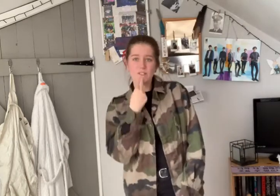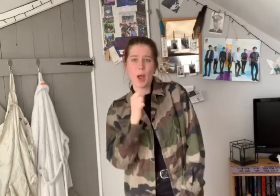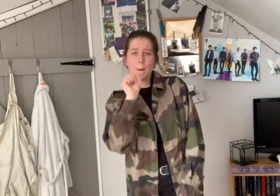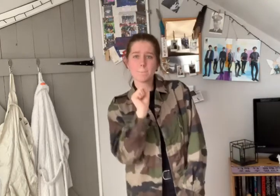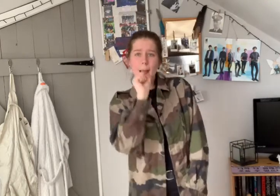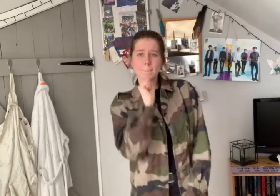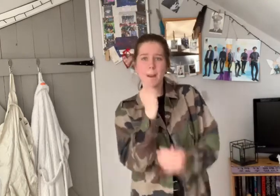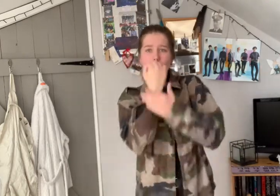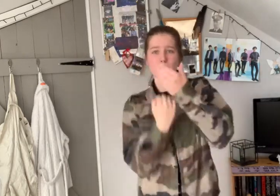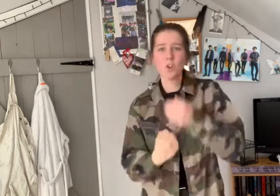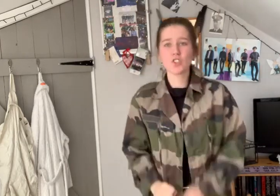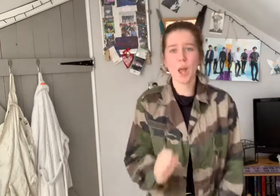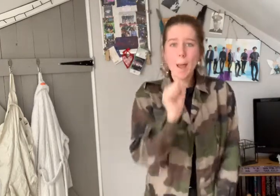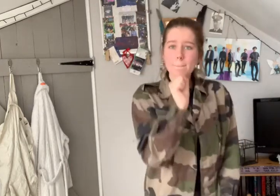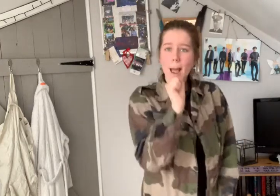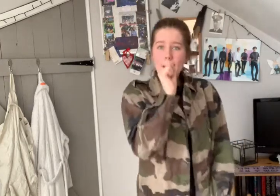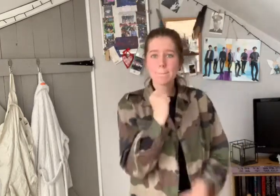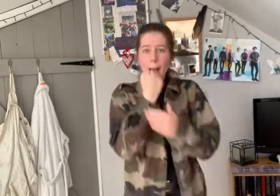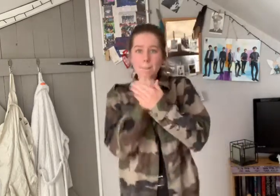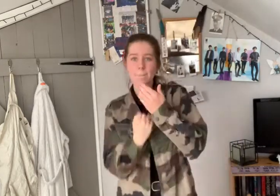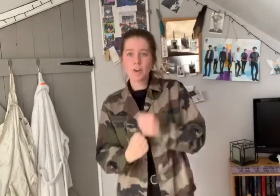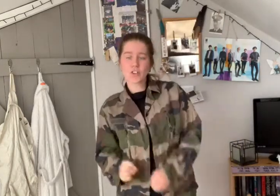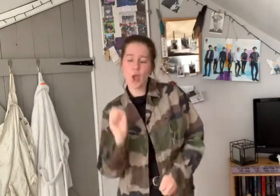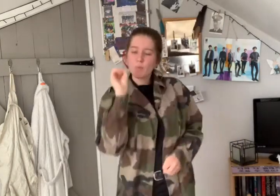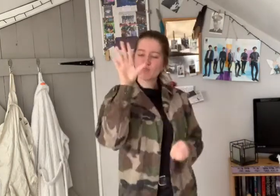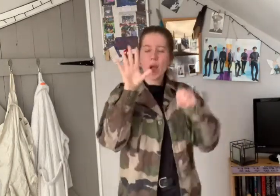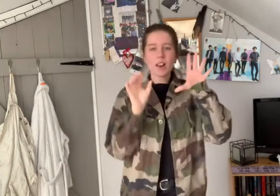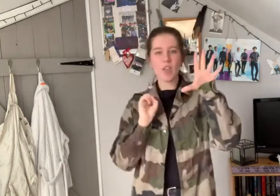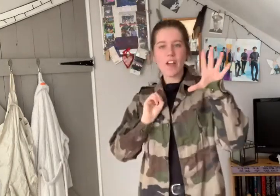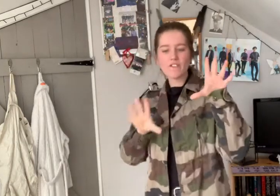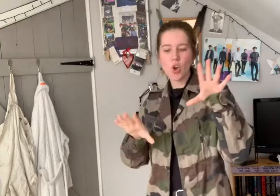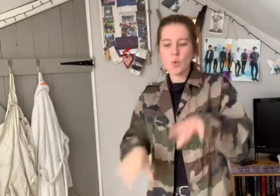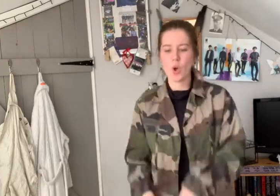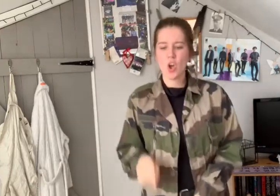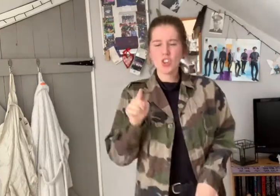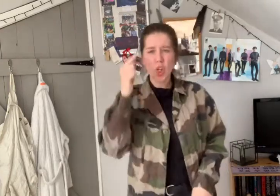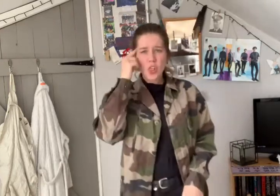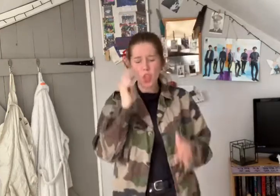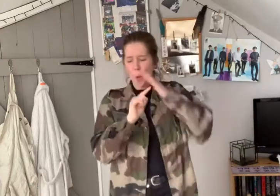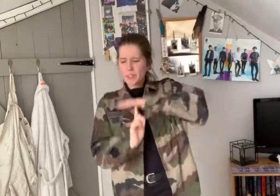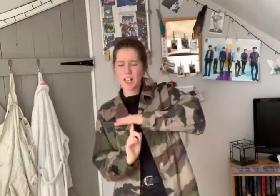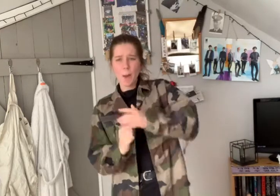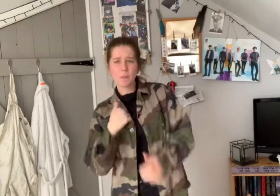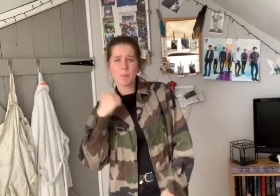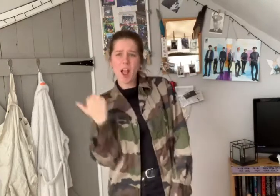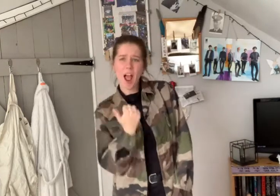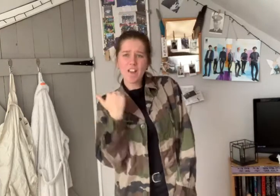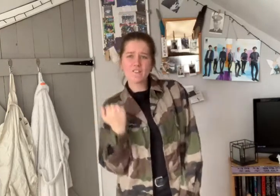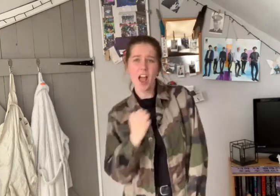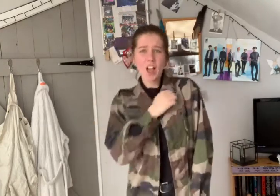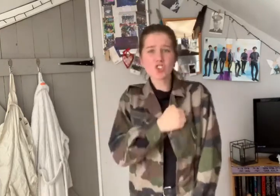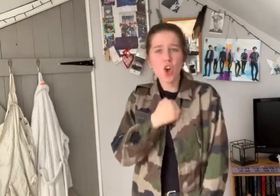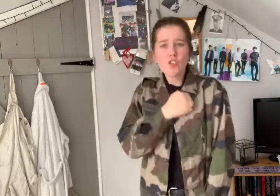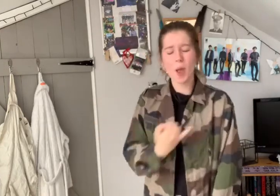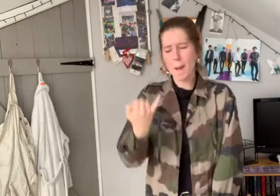MIC MIC BUNGEE BRIGHT LIGHT forward You thought I was going down but I'M FINE sorry